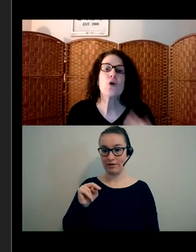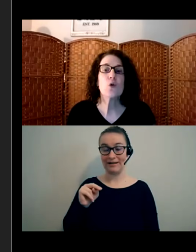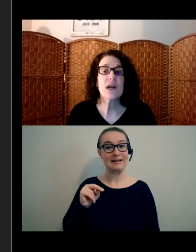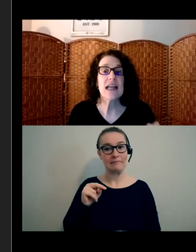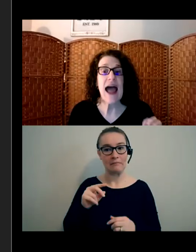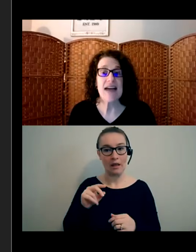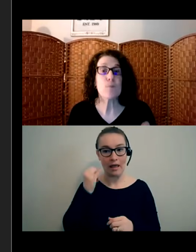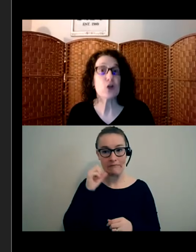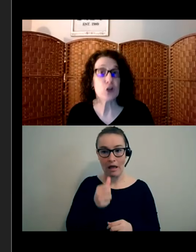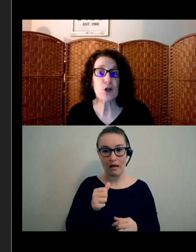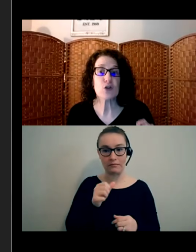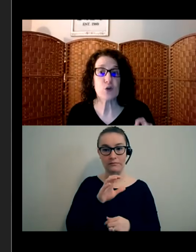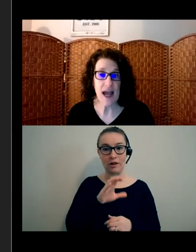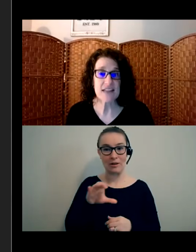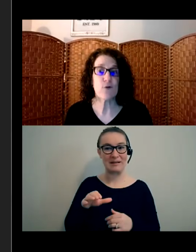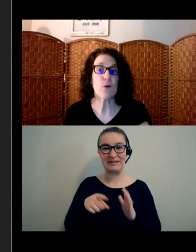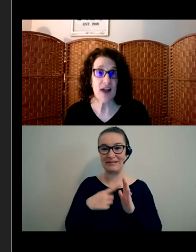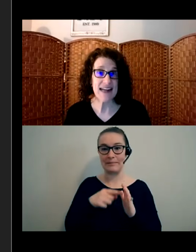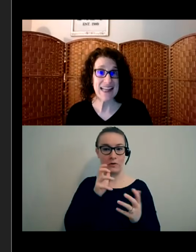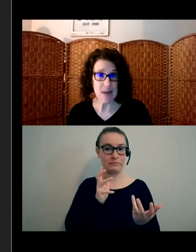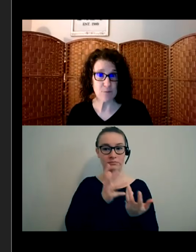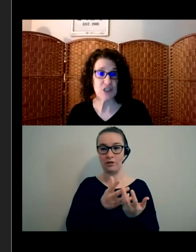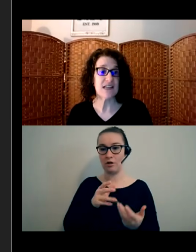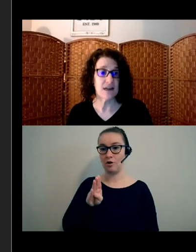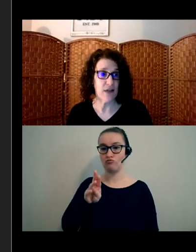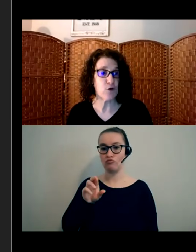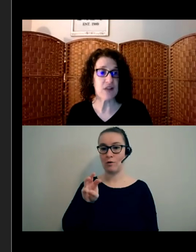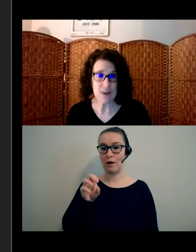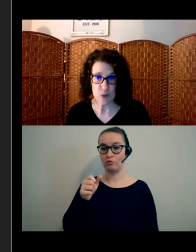You can have multiple tracks for providing captions in other languages.